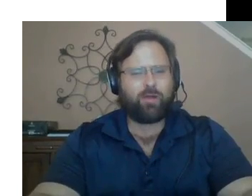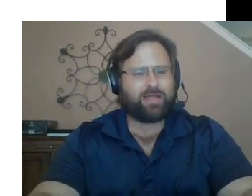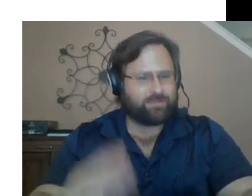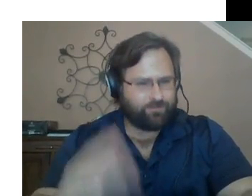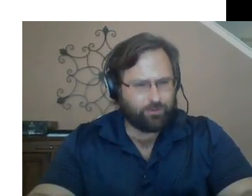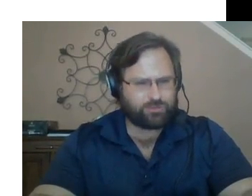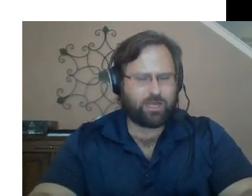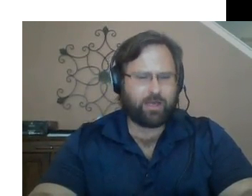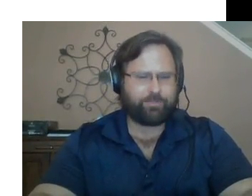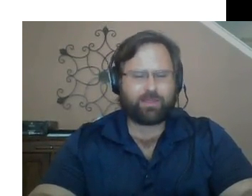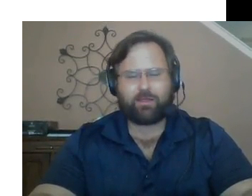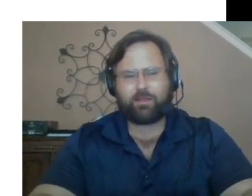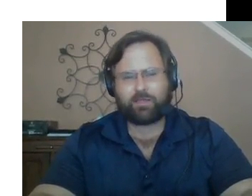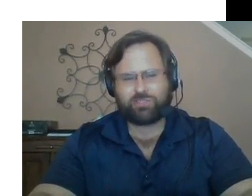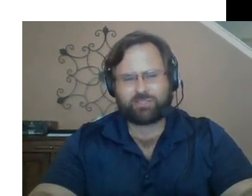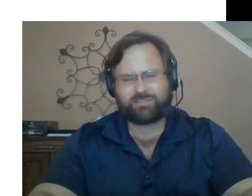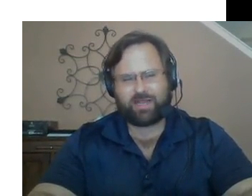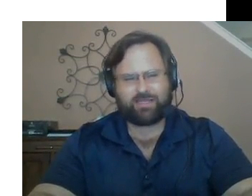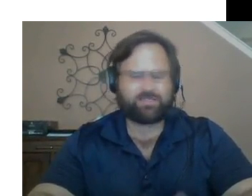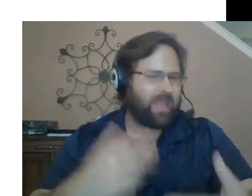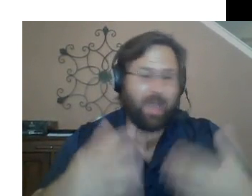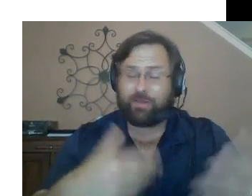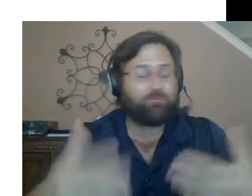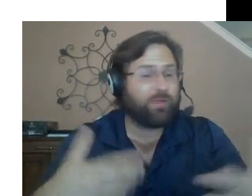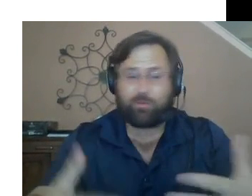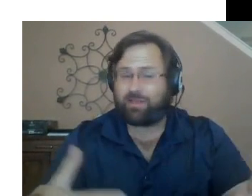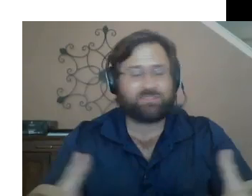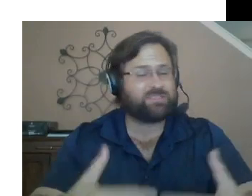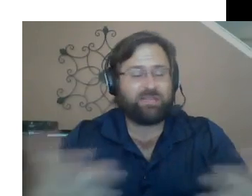whereas the first conjunctions that list that happen frequently just in the